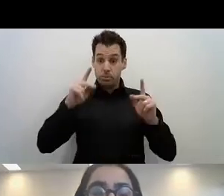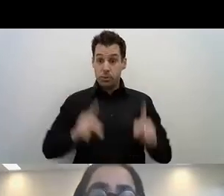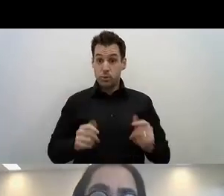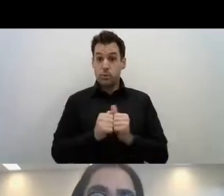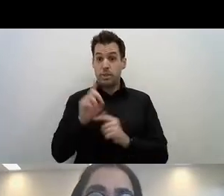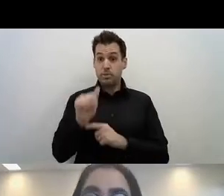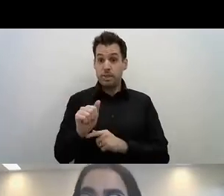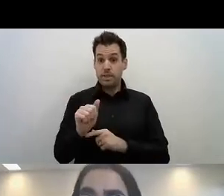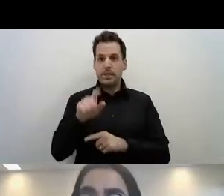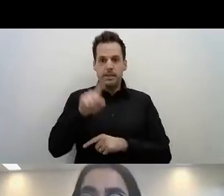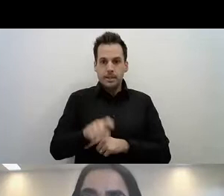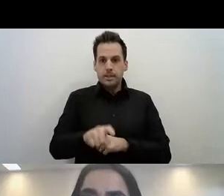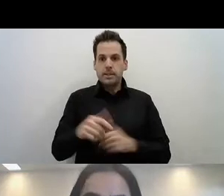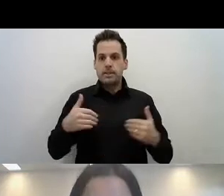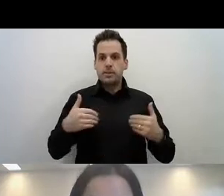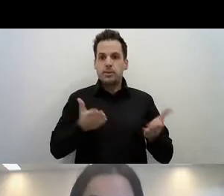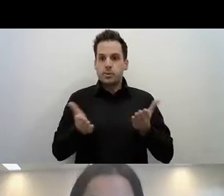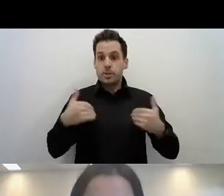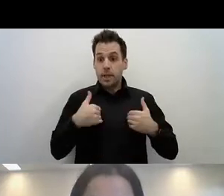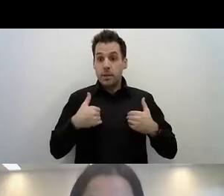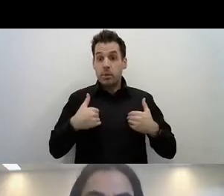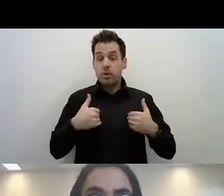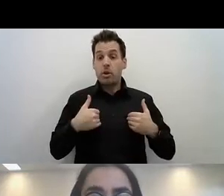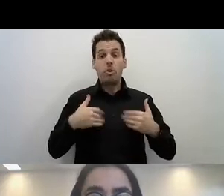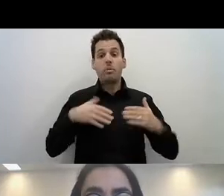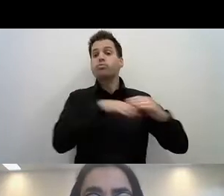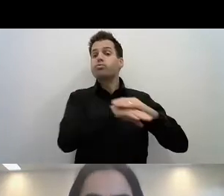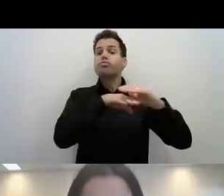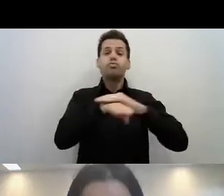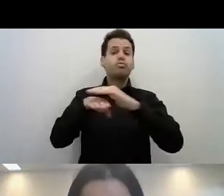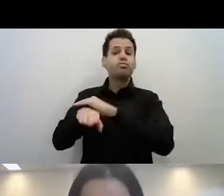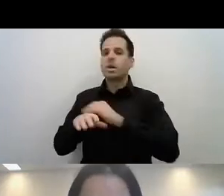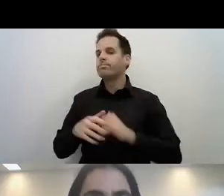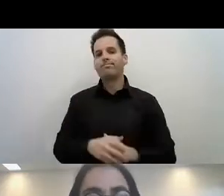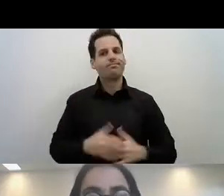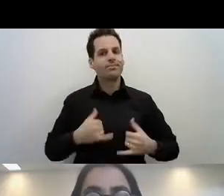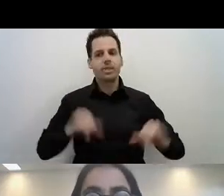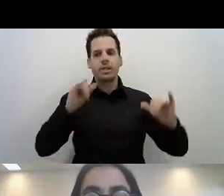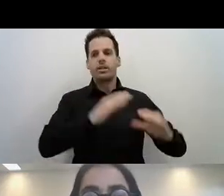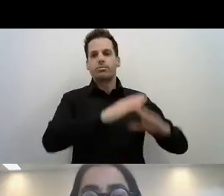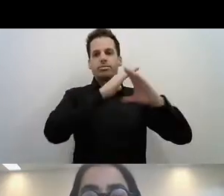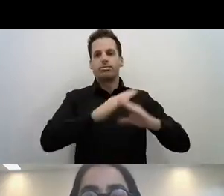continue to experience barriers to equality and we we're learning about the nature of these barriers